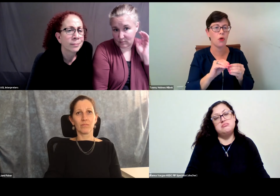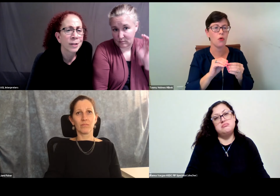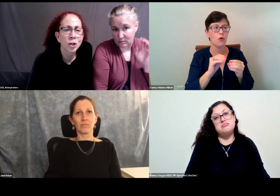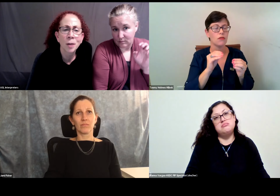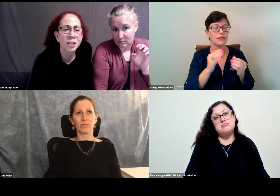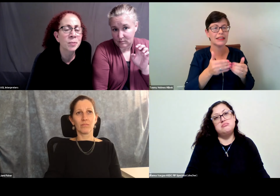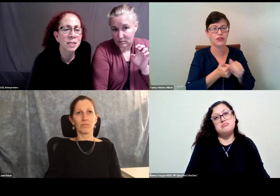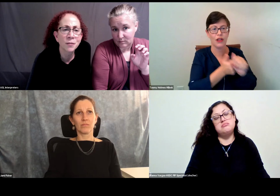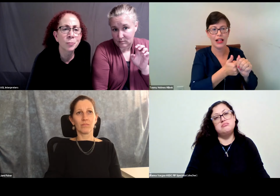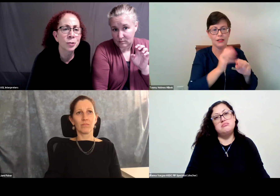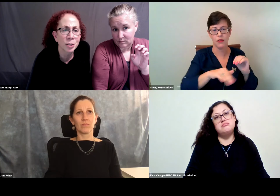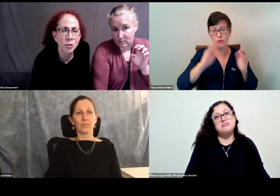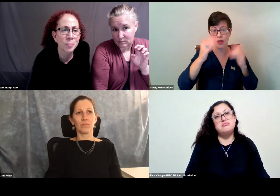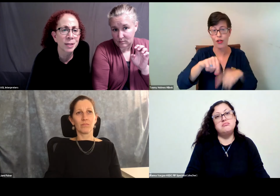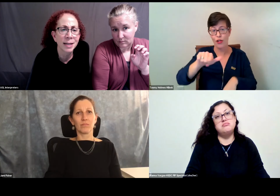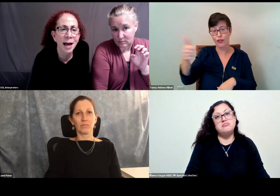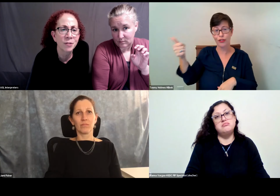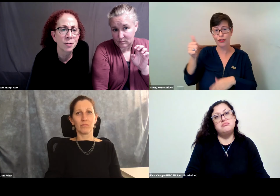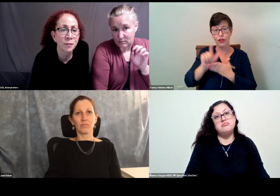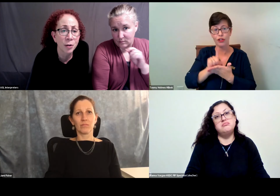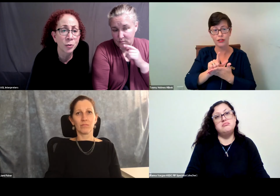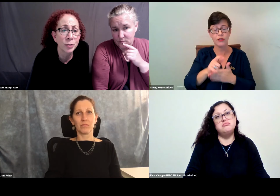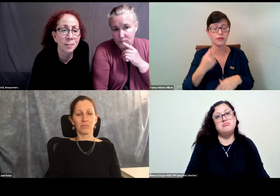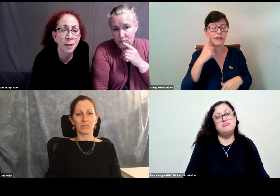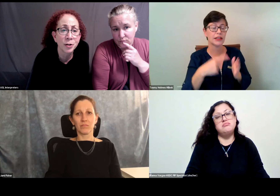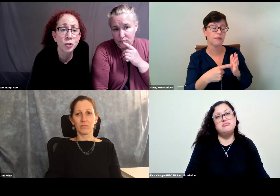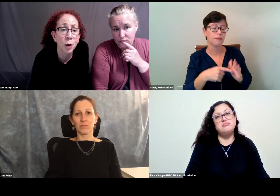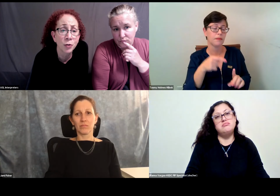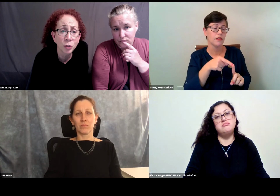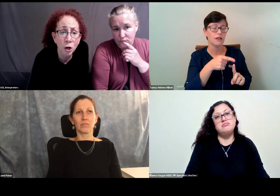They talk about specific procedures in place that have to be followed, compared to other laws.